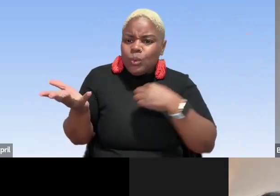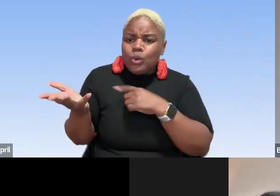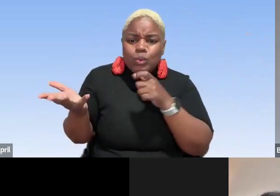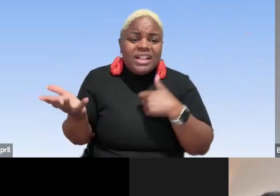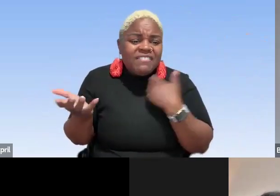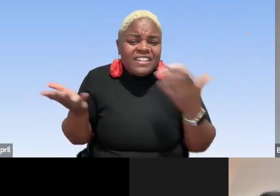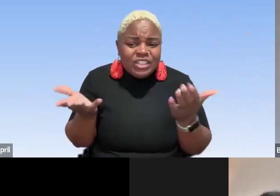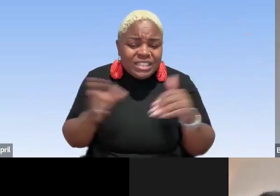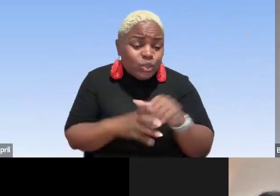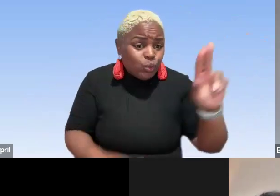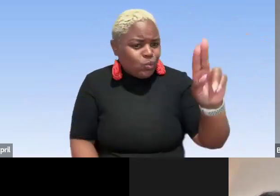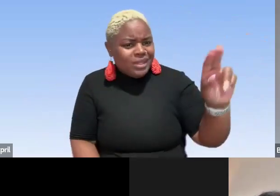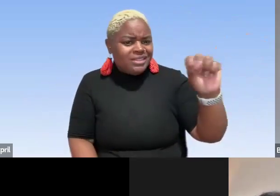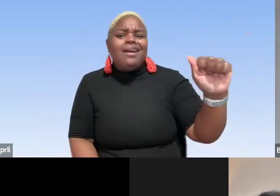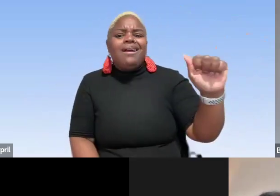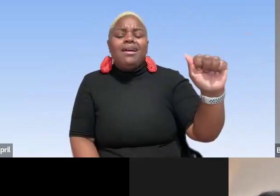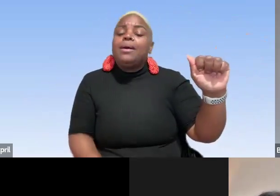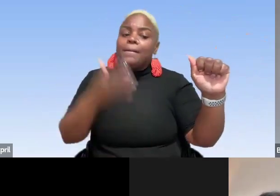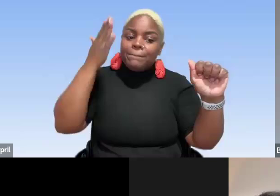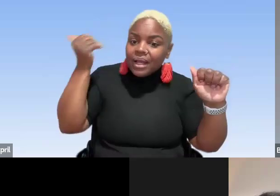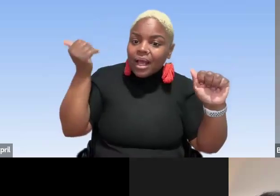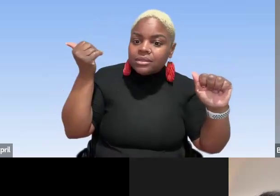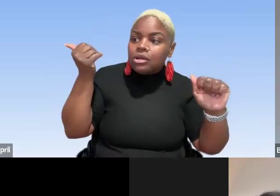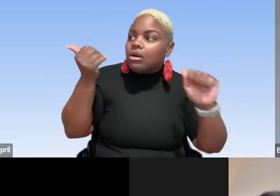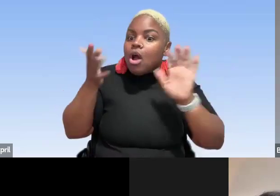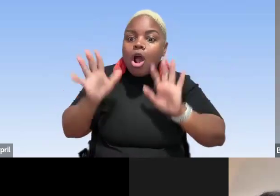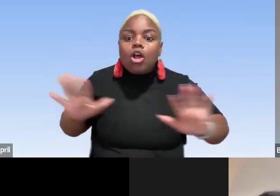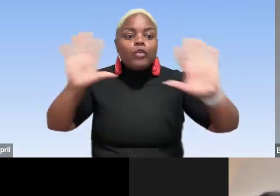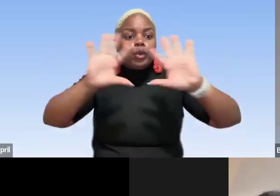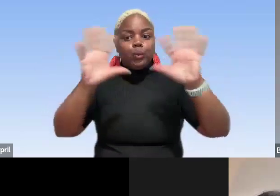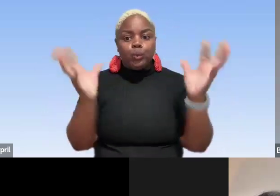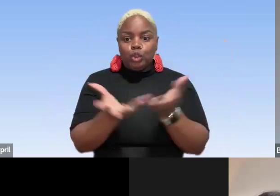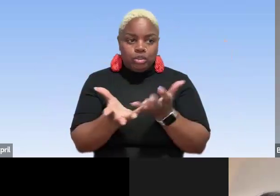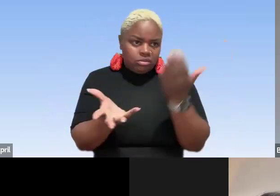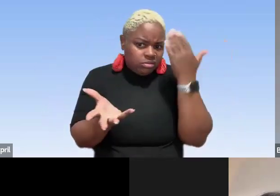because many other parts of the world do not have care work as we understand it.